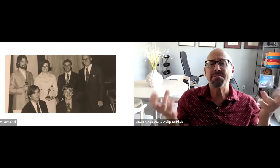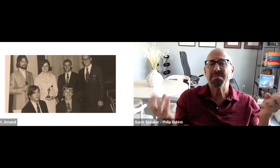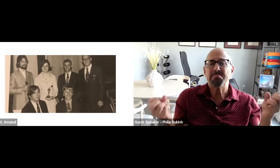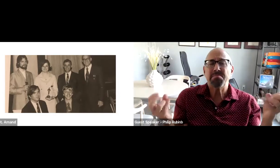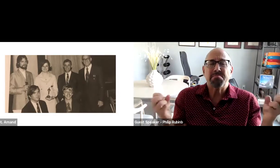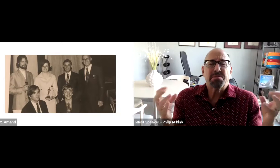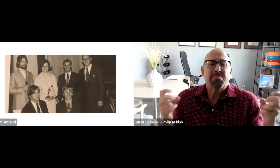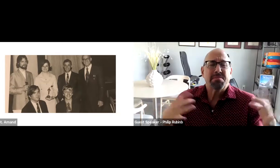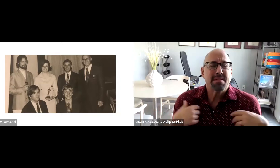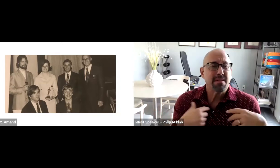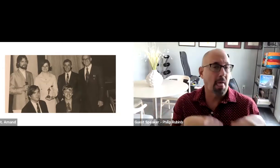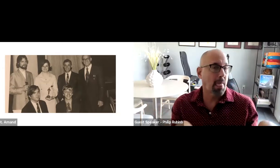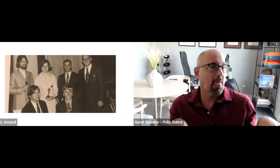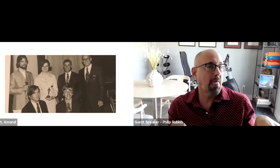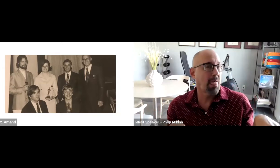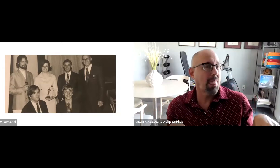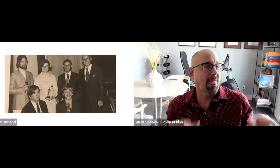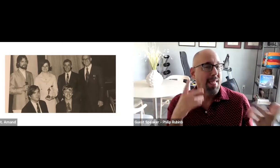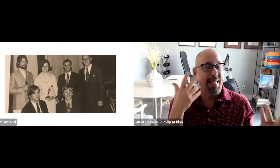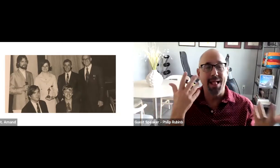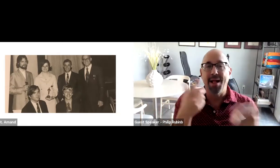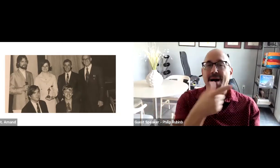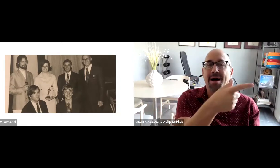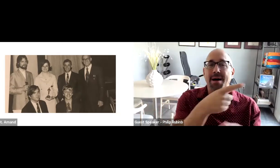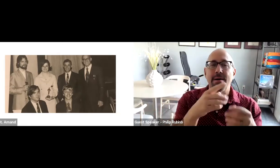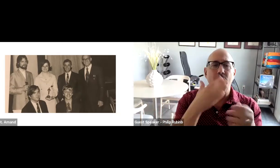Guy was already 25 years old, and he was experienced